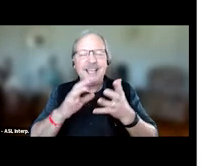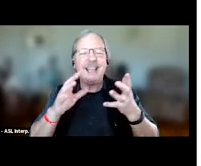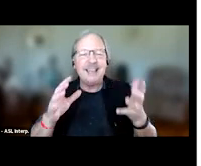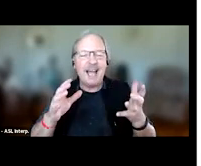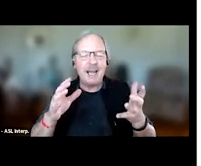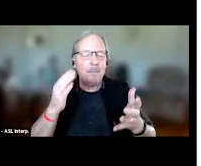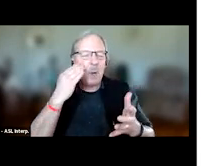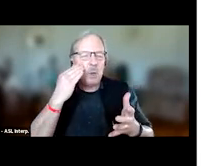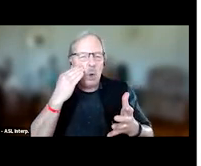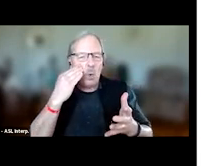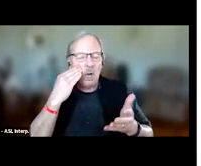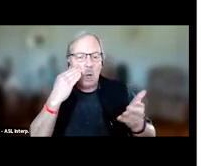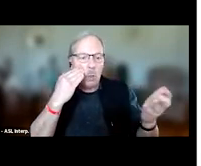the what the where and who,